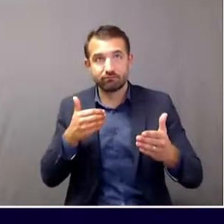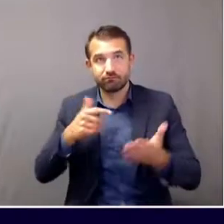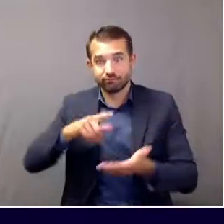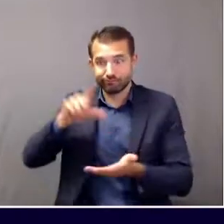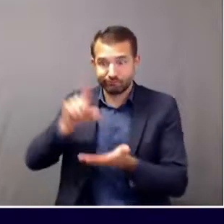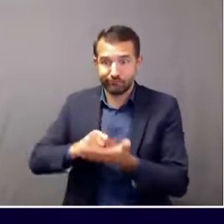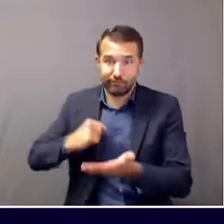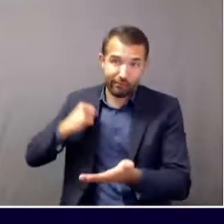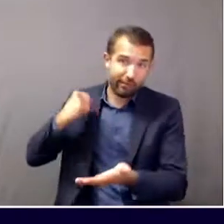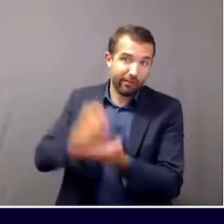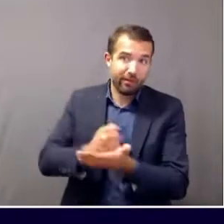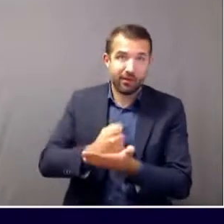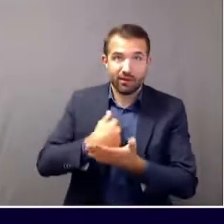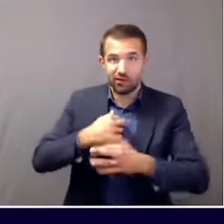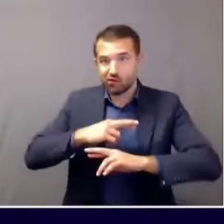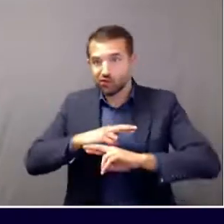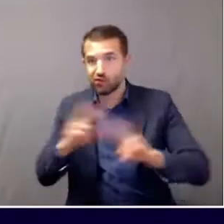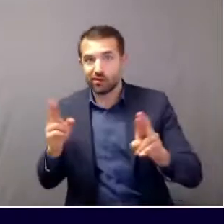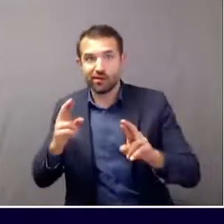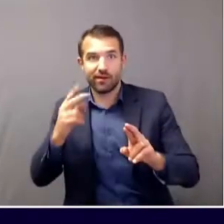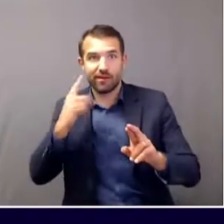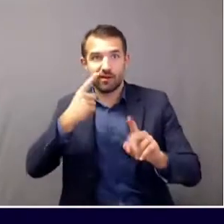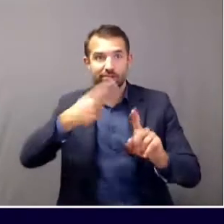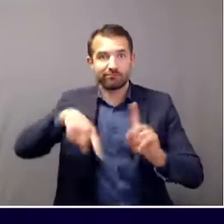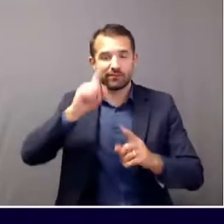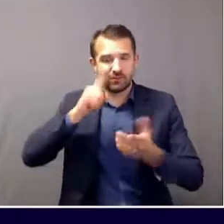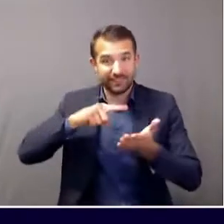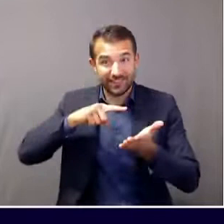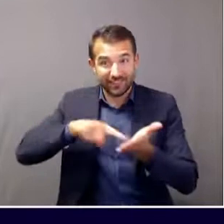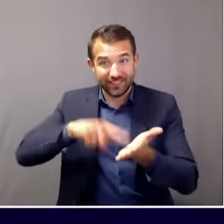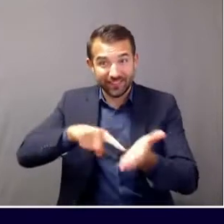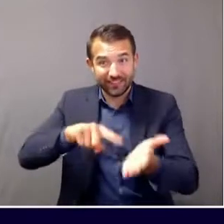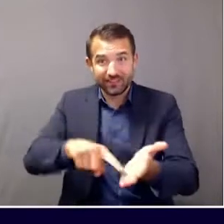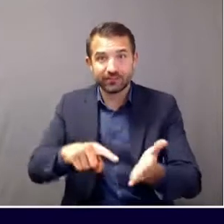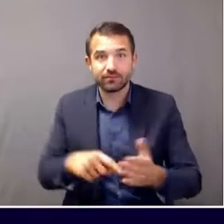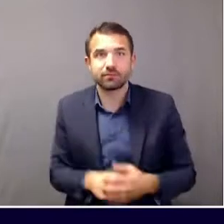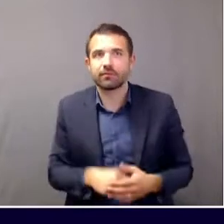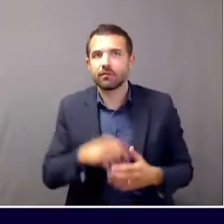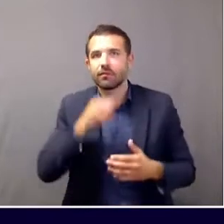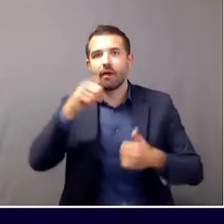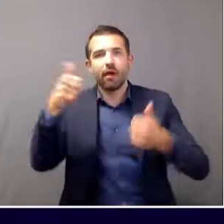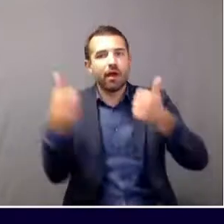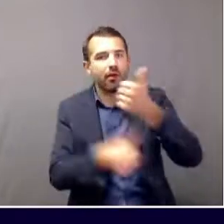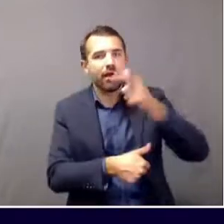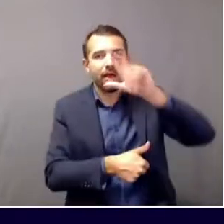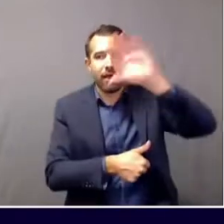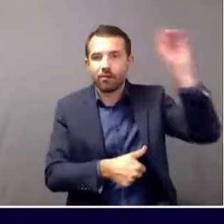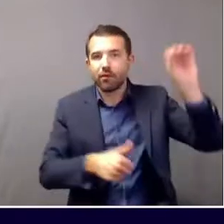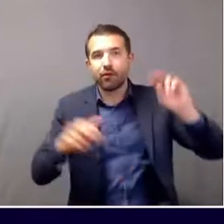independent of the company